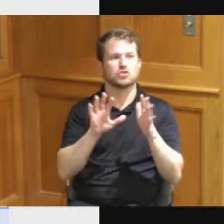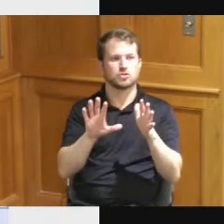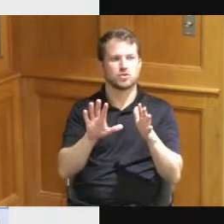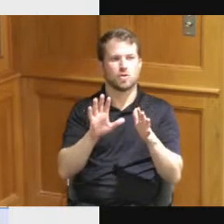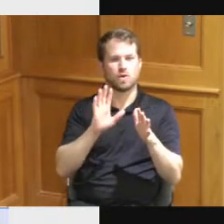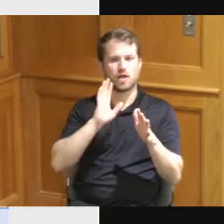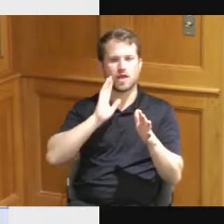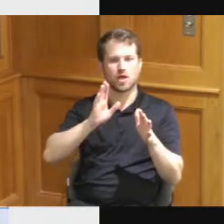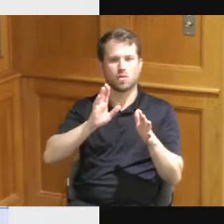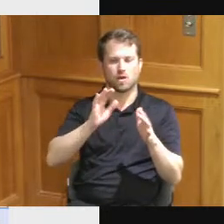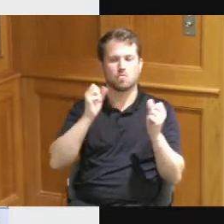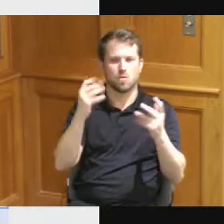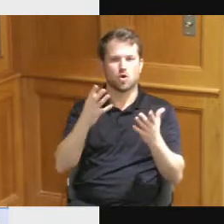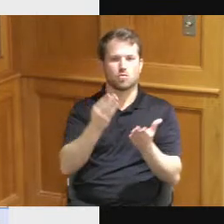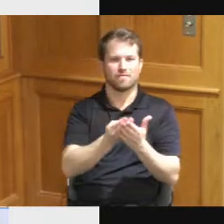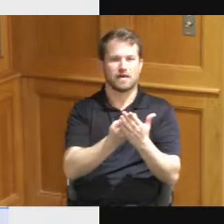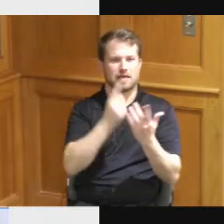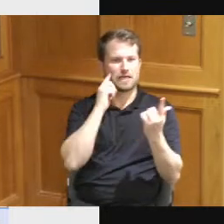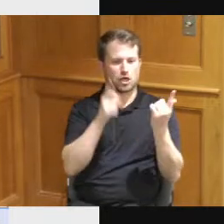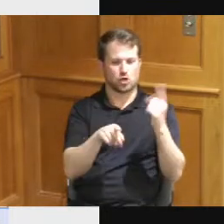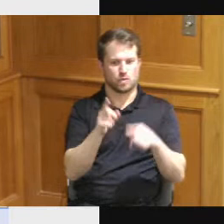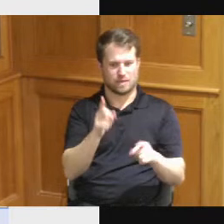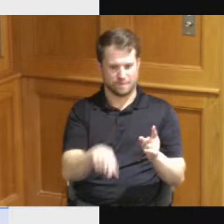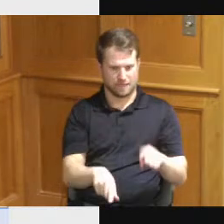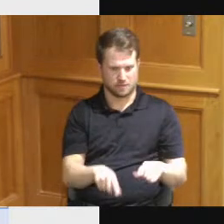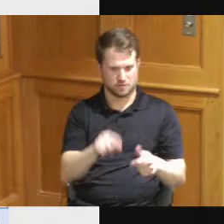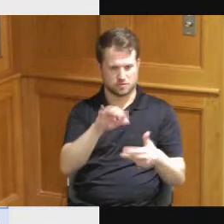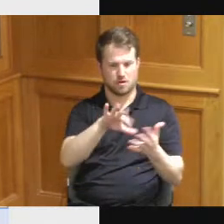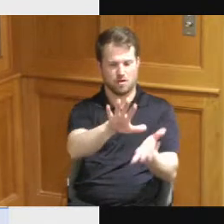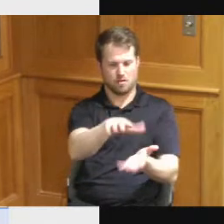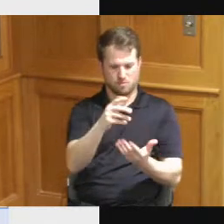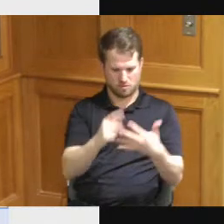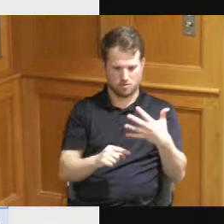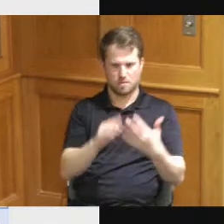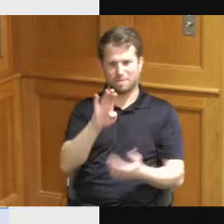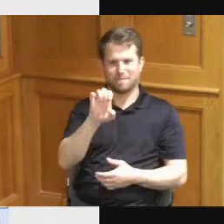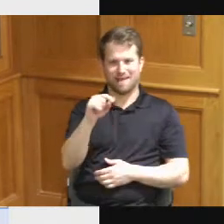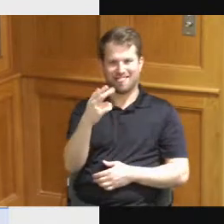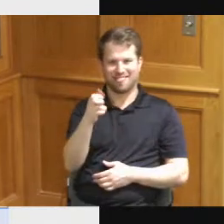list of multiple funding agreements for some of the Bethany house would be similar they're one of